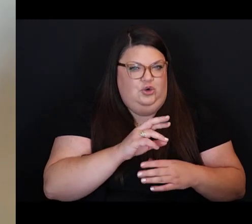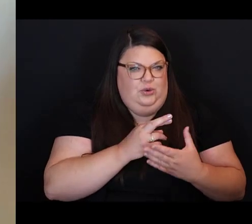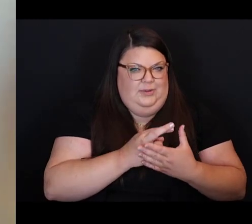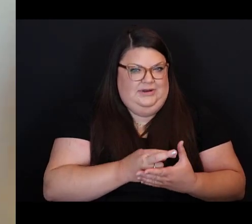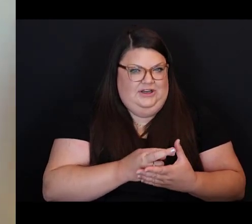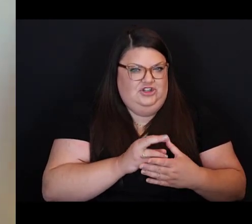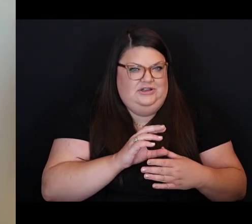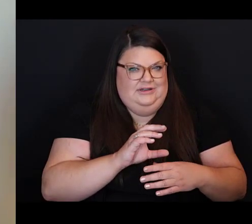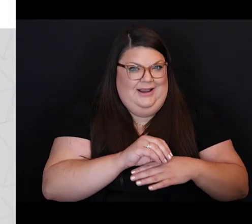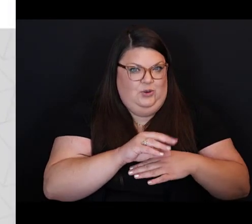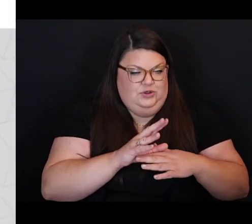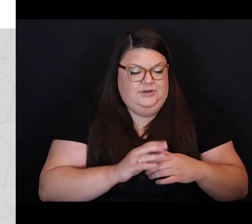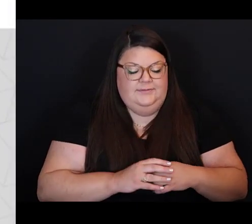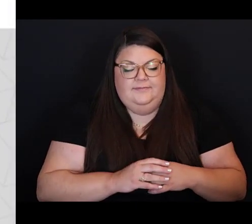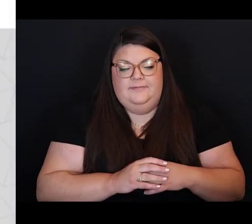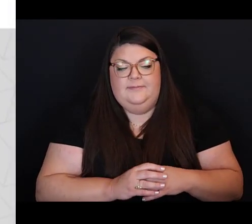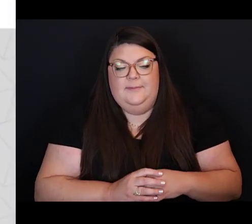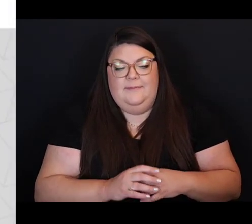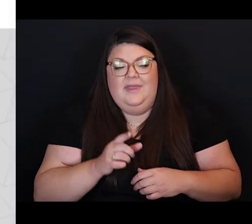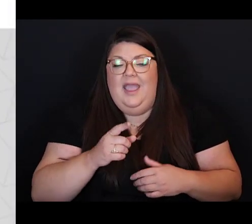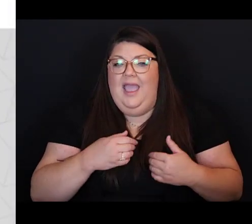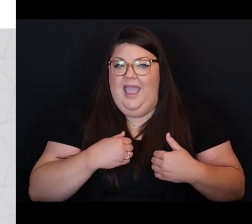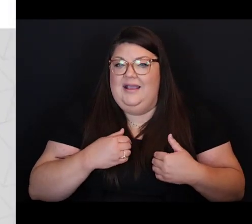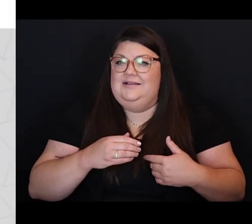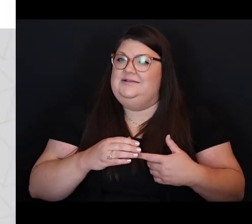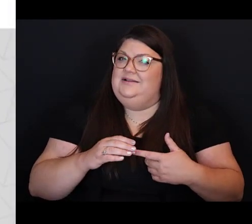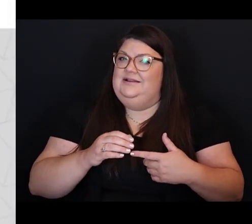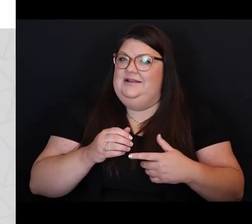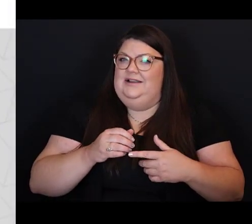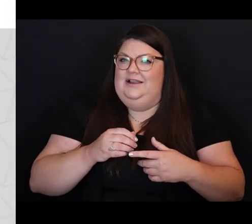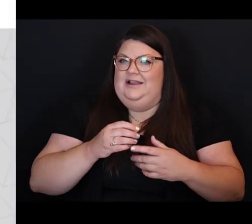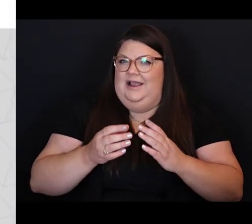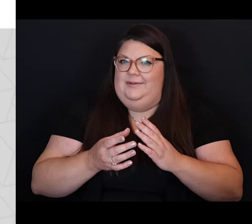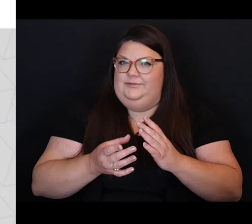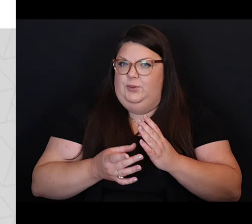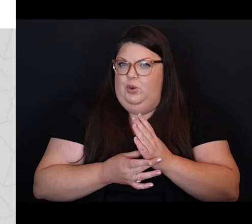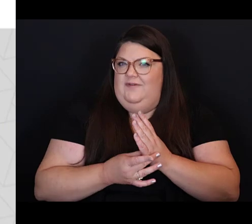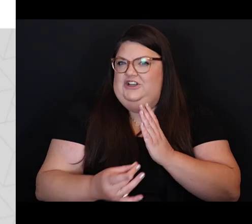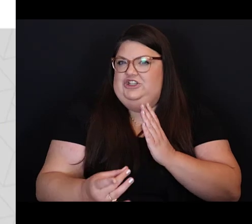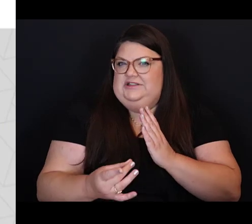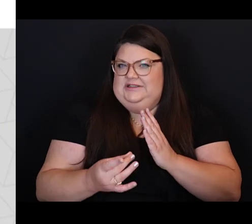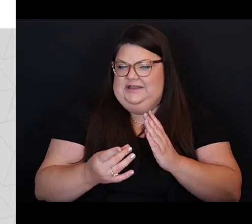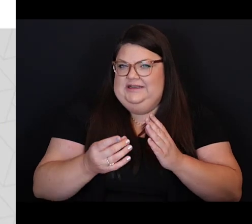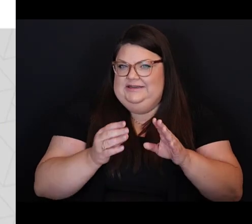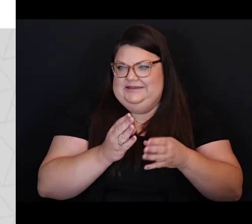but Self-Employment Proficiency Scale. This proficiency scale is an incredible tool for